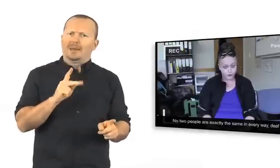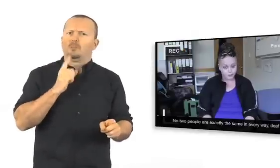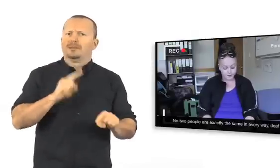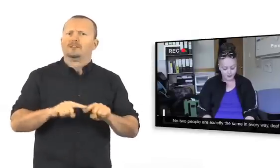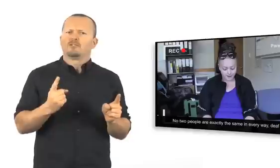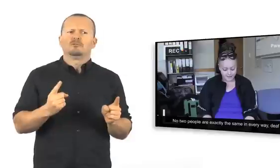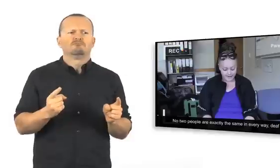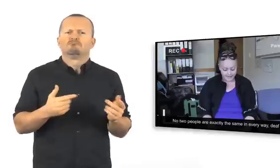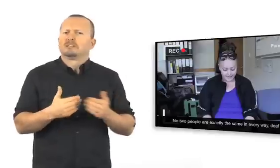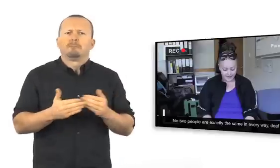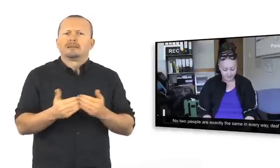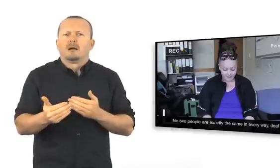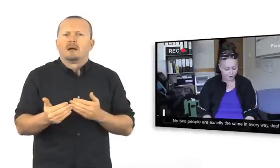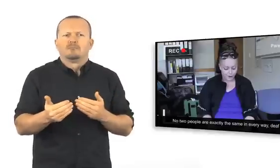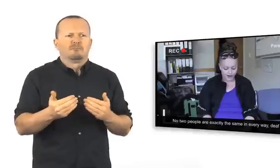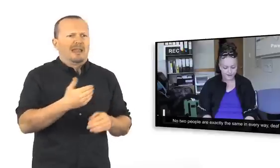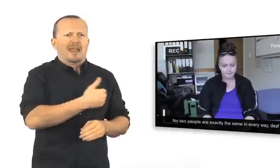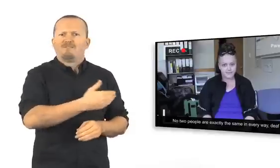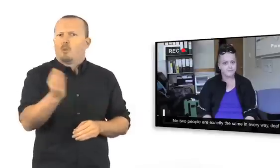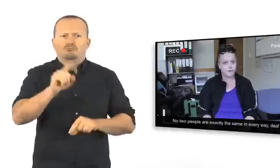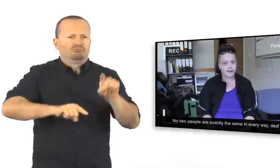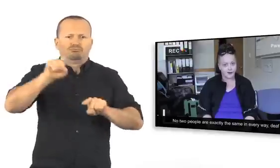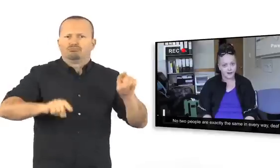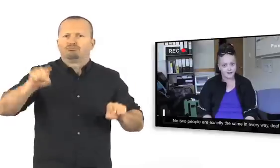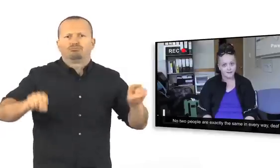No two people are exactly the same in every way, deaf or hearing.